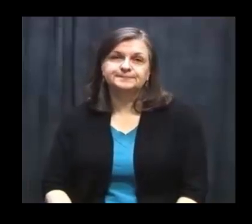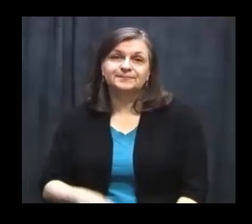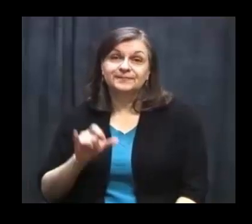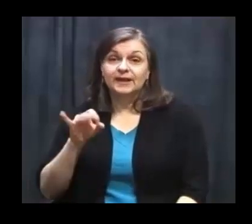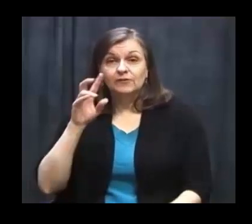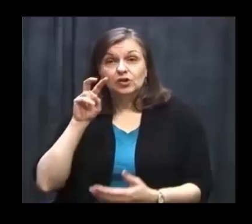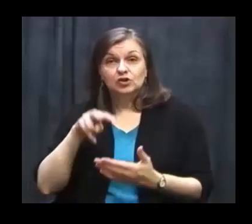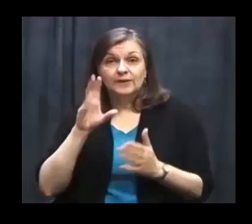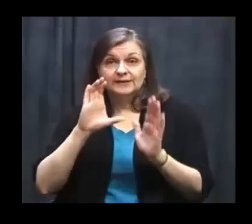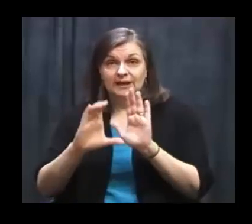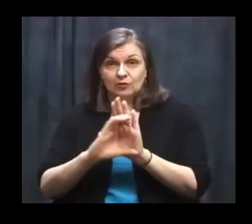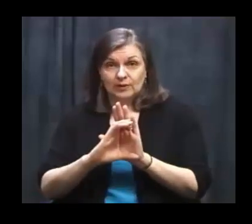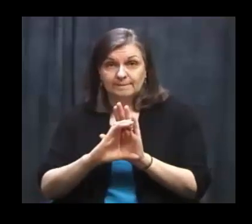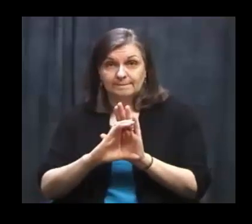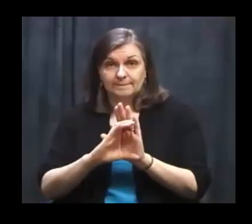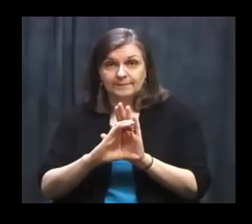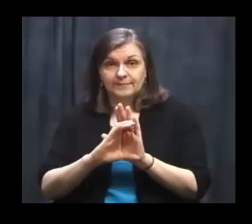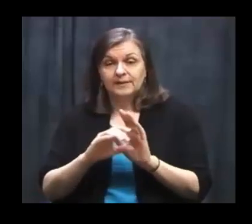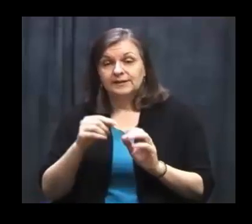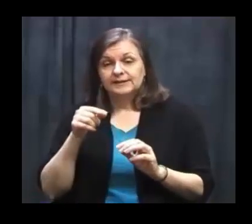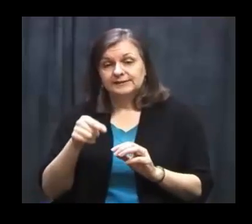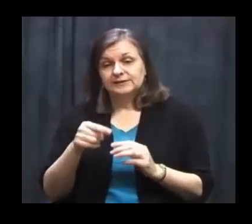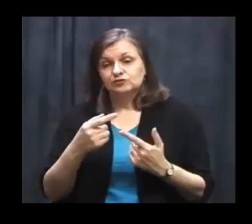so if you look at this diagram